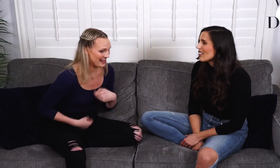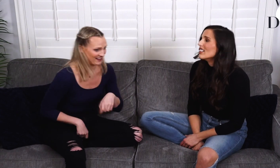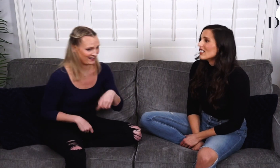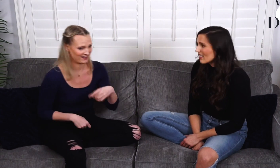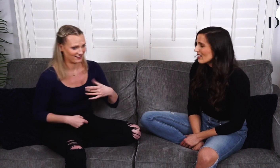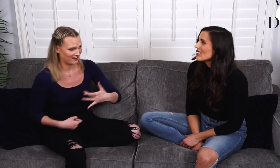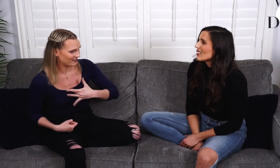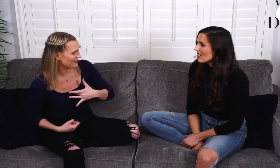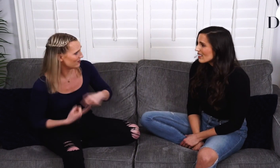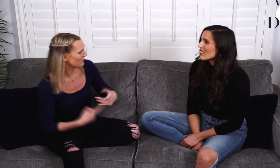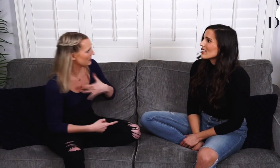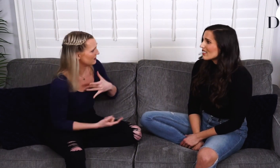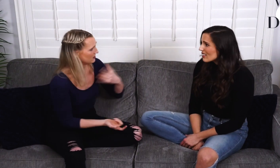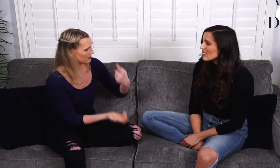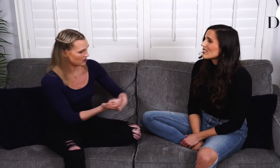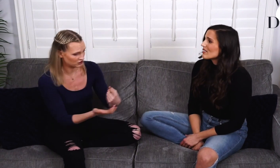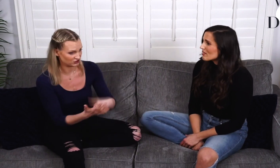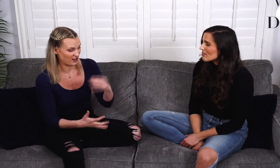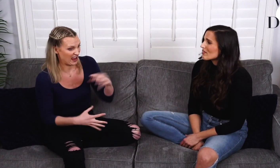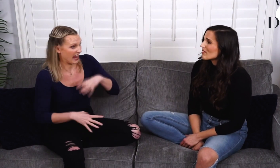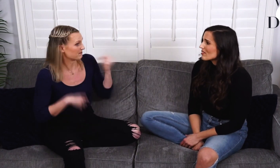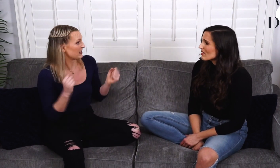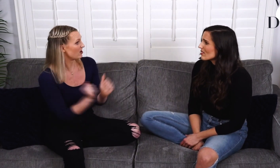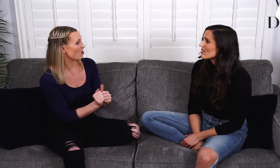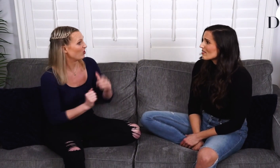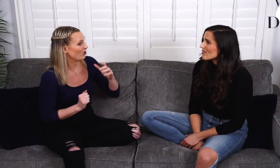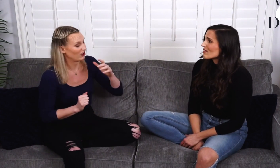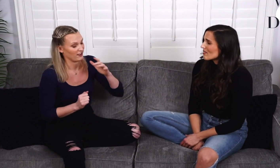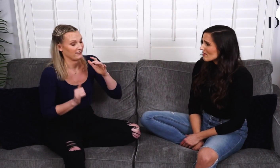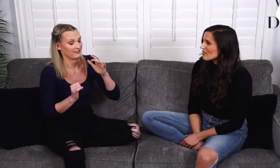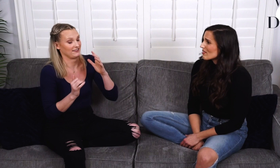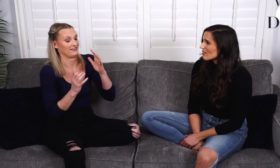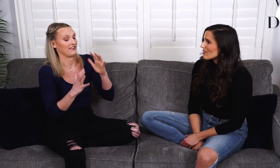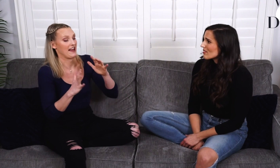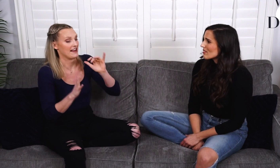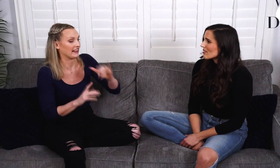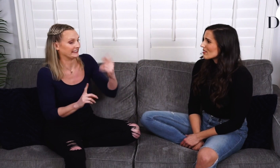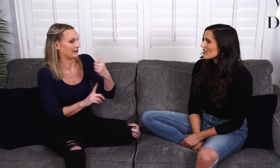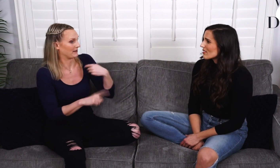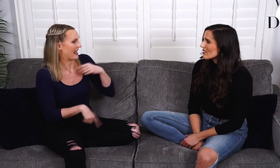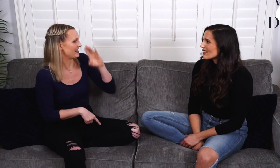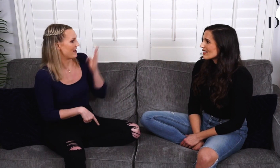and we cried and we had heart-to-heart discussions and really unpacked together and that's something